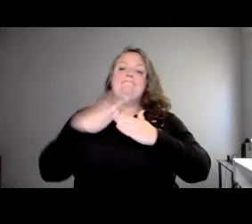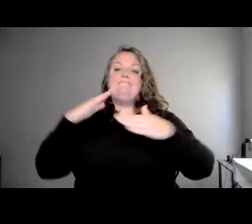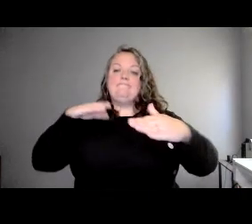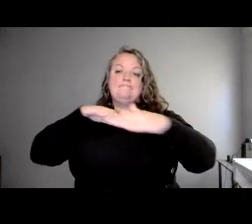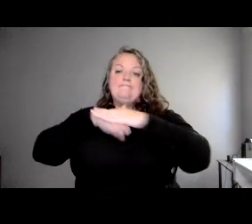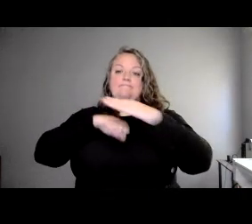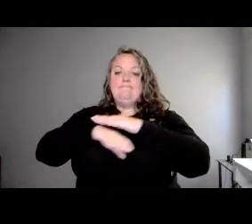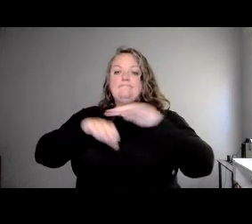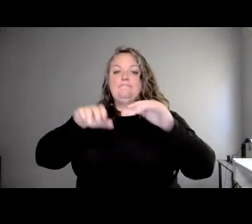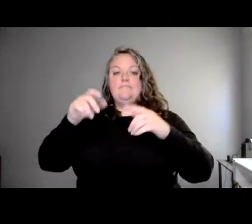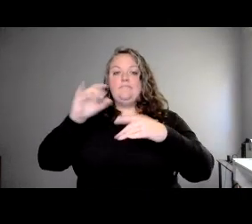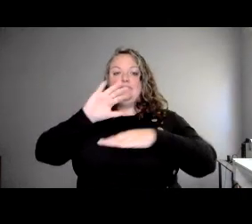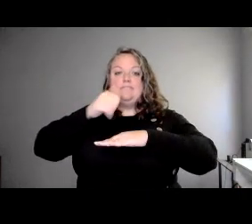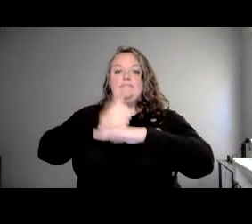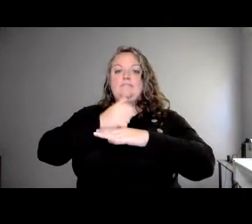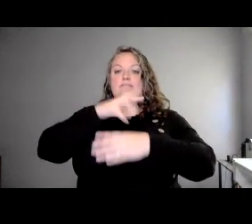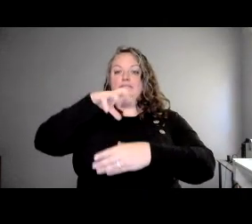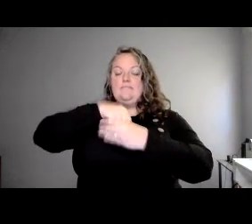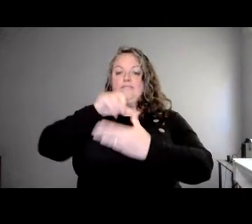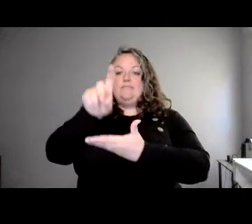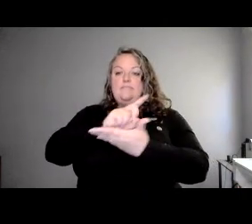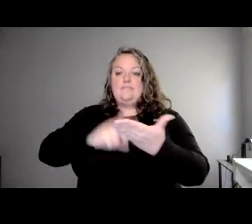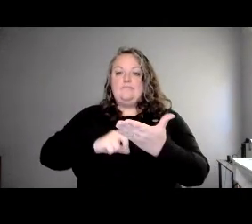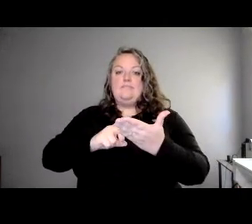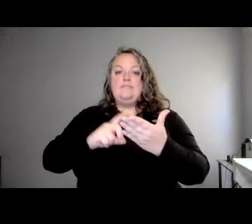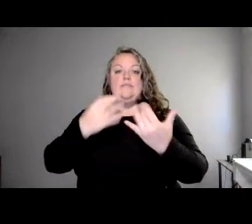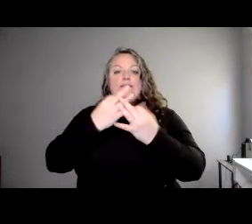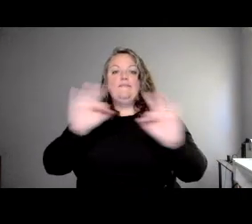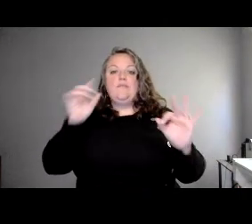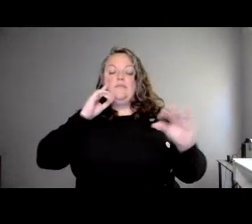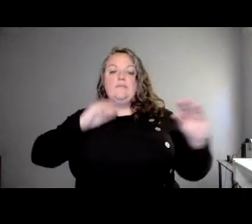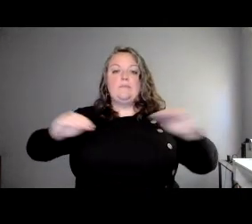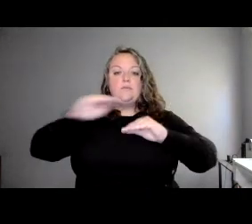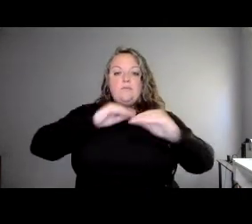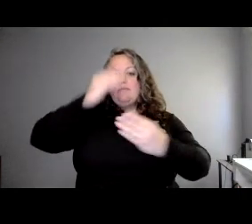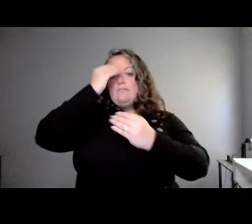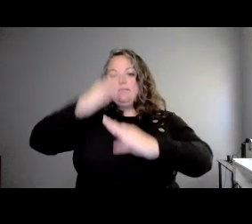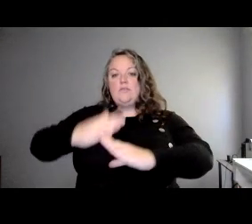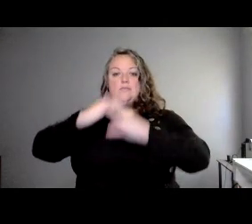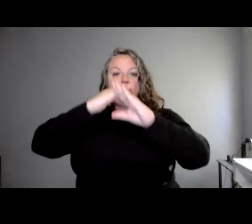our designs. We need to be free from movement and information barriers and the facilities are deemed